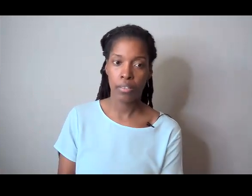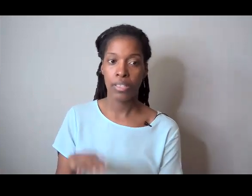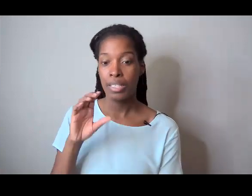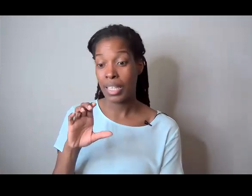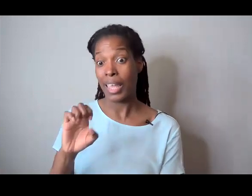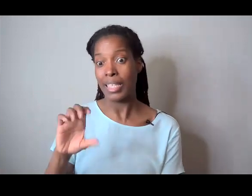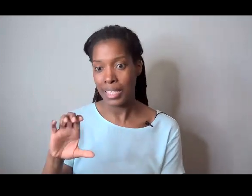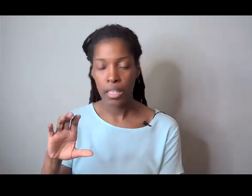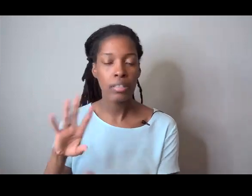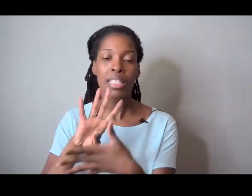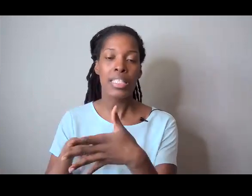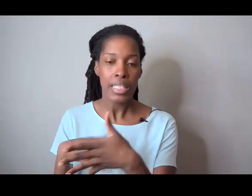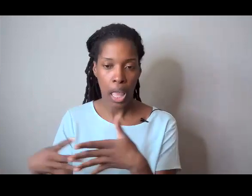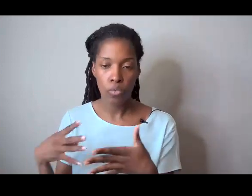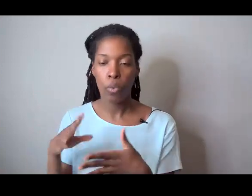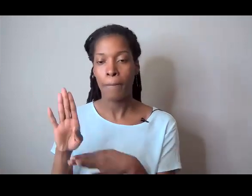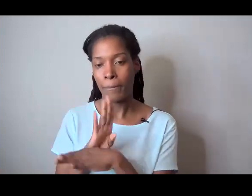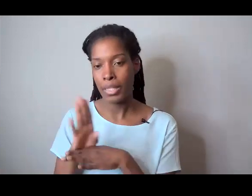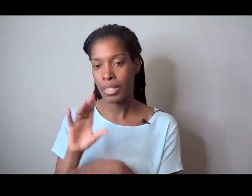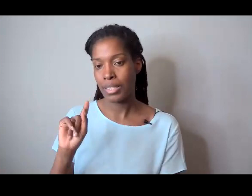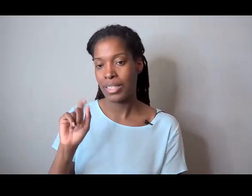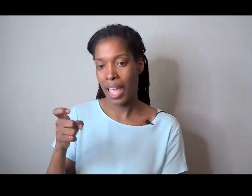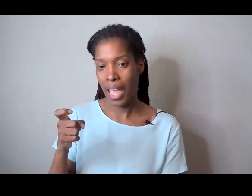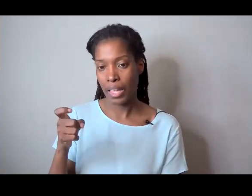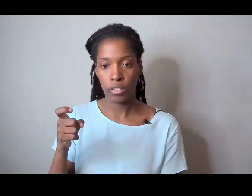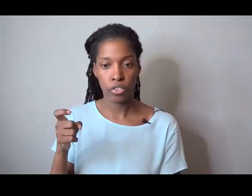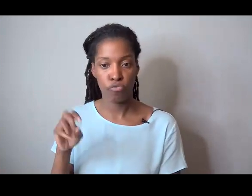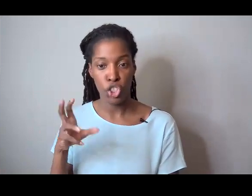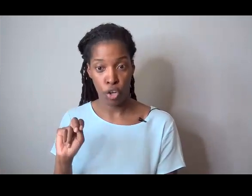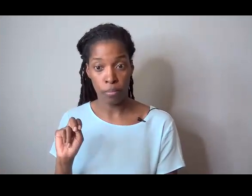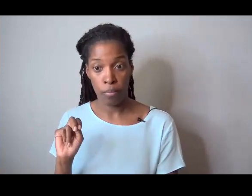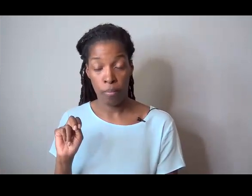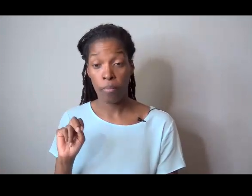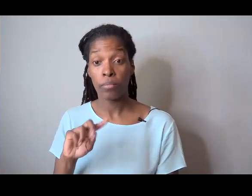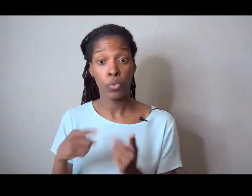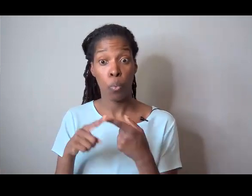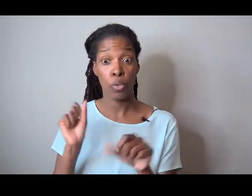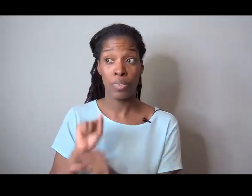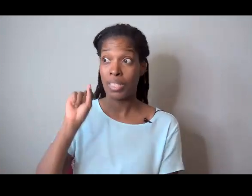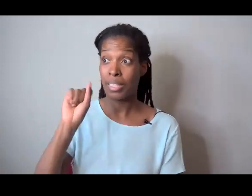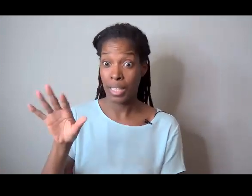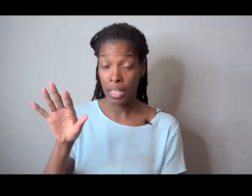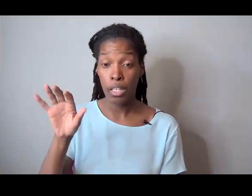You provide your business tax return. And when you do that, social security will likely say okay.